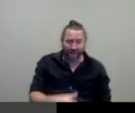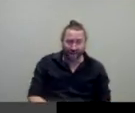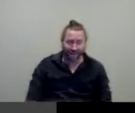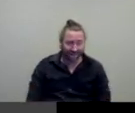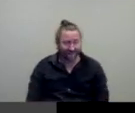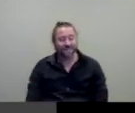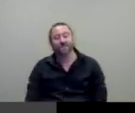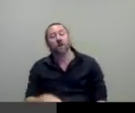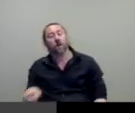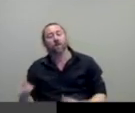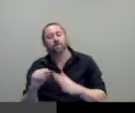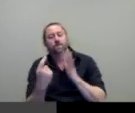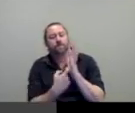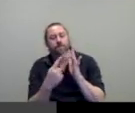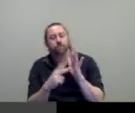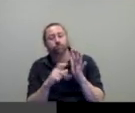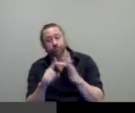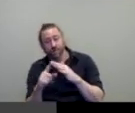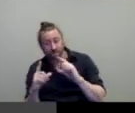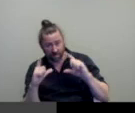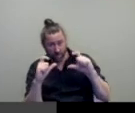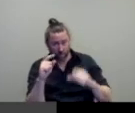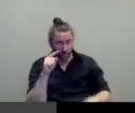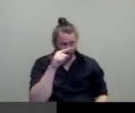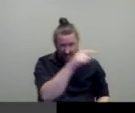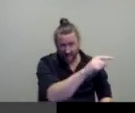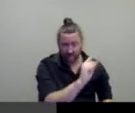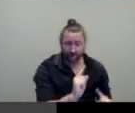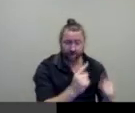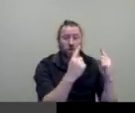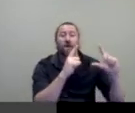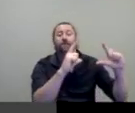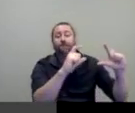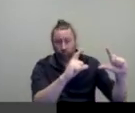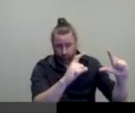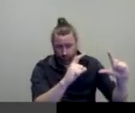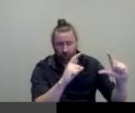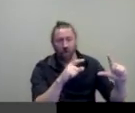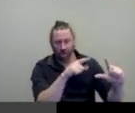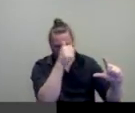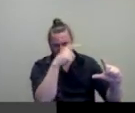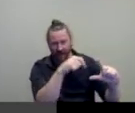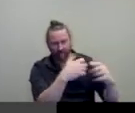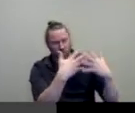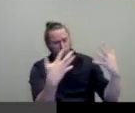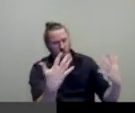so Prince's reproduction of this photograph is very heavy with this history